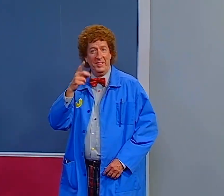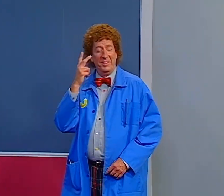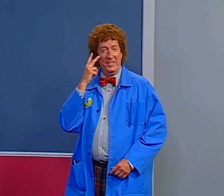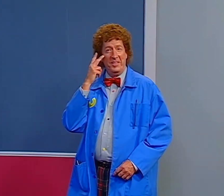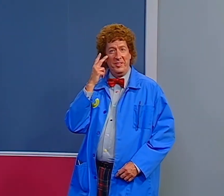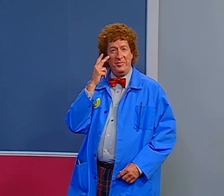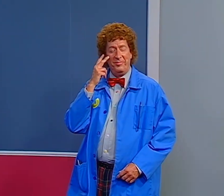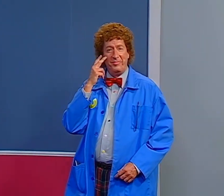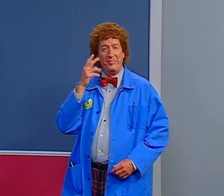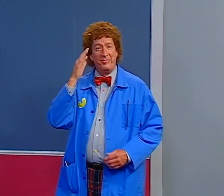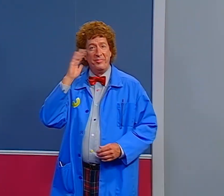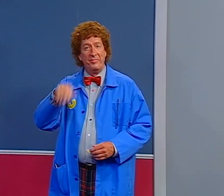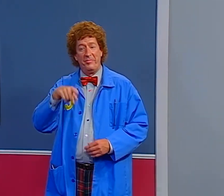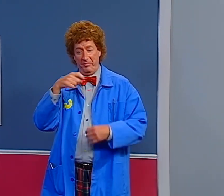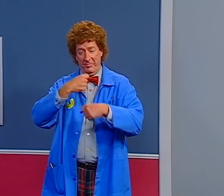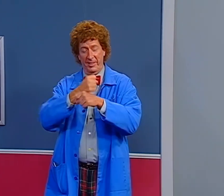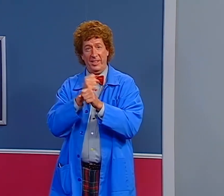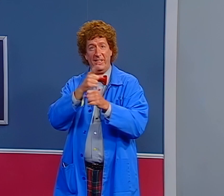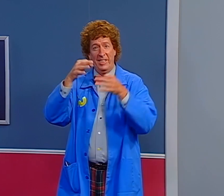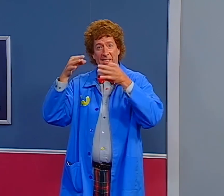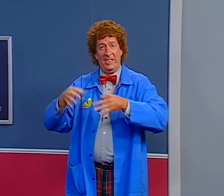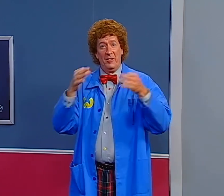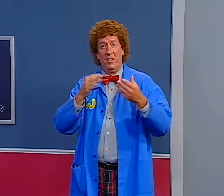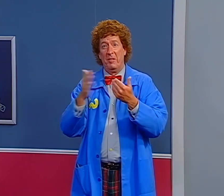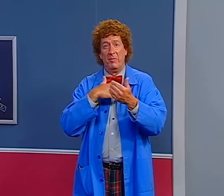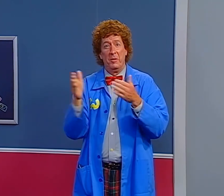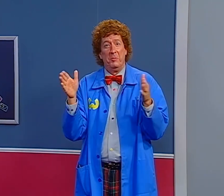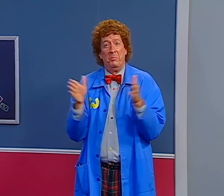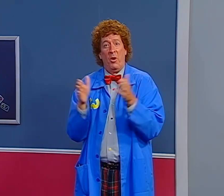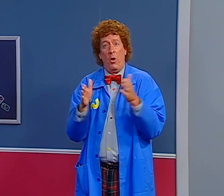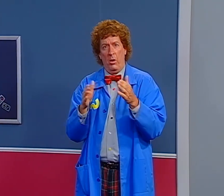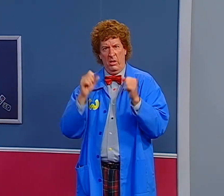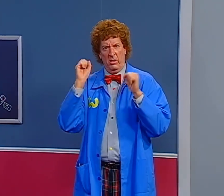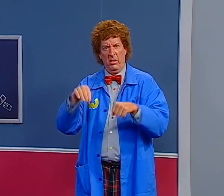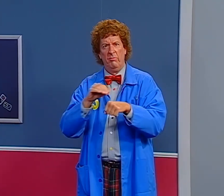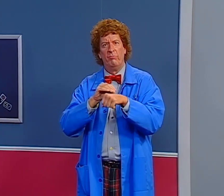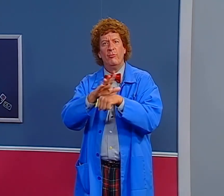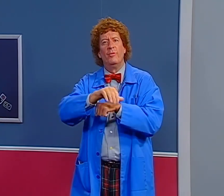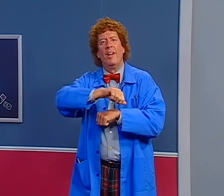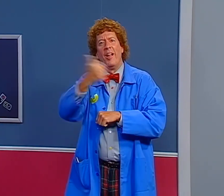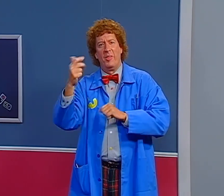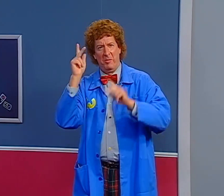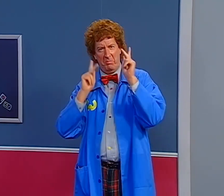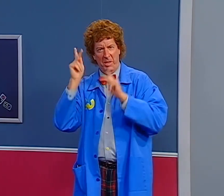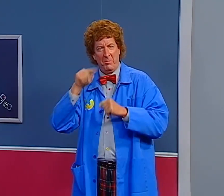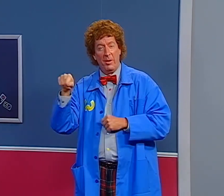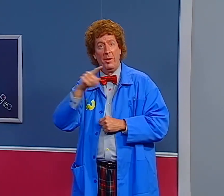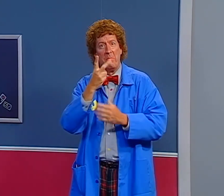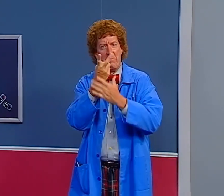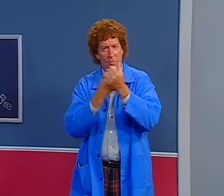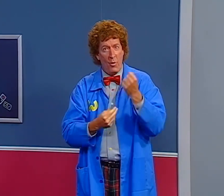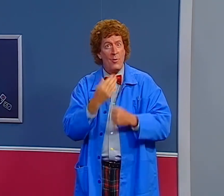SEE? YOU DIDN'T KNOW THAT DIFFERENT DECISIONS, NO MATTER HOW SMALL, AFFECT OTHER PEOPLE,